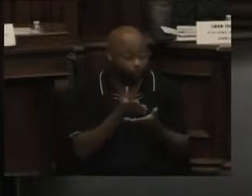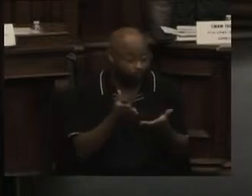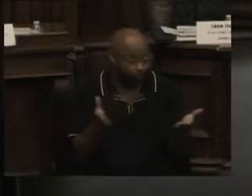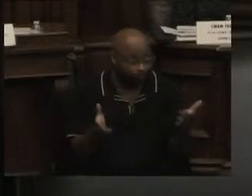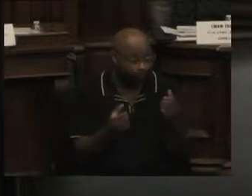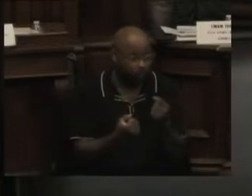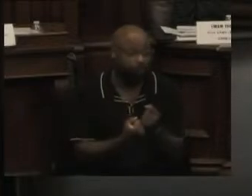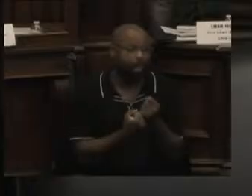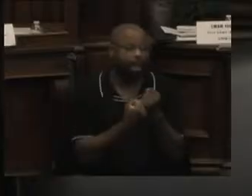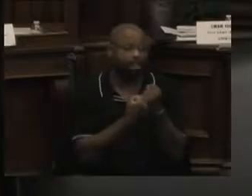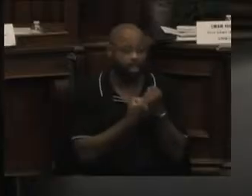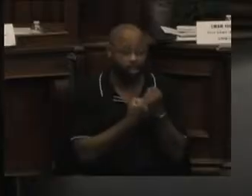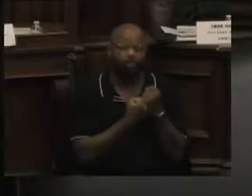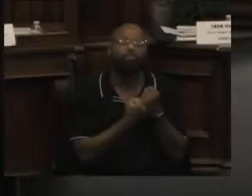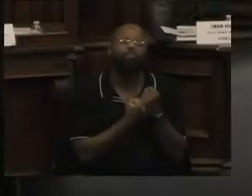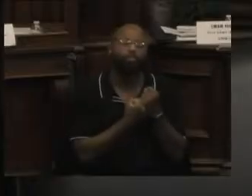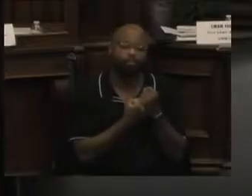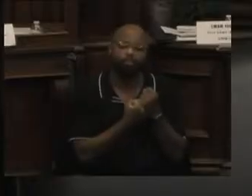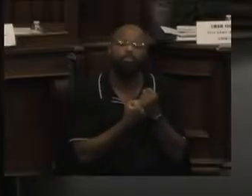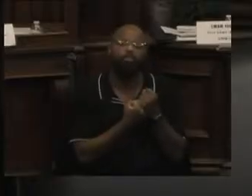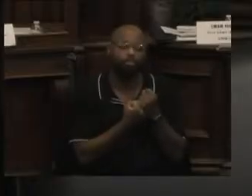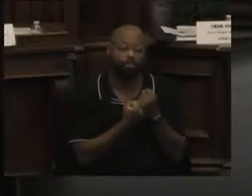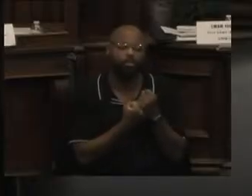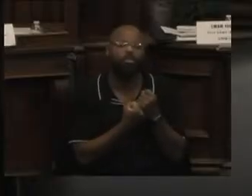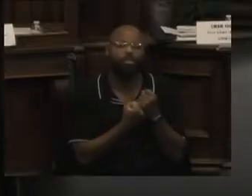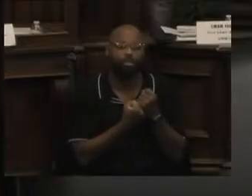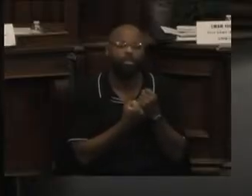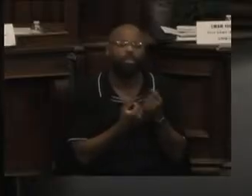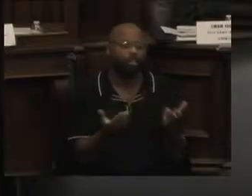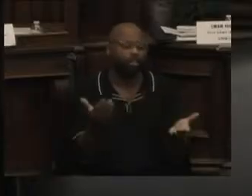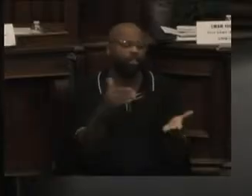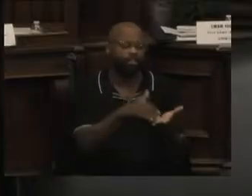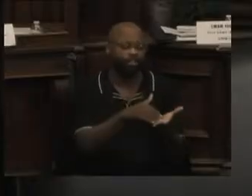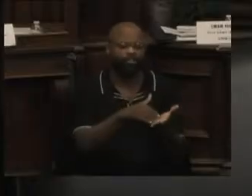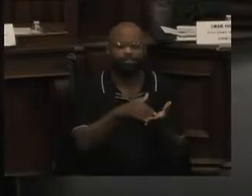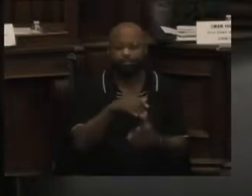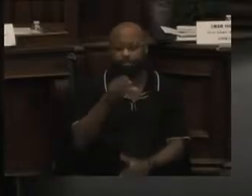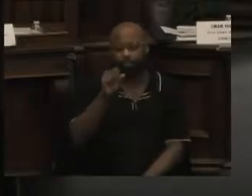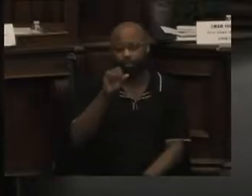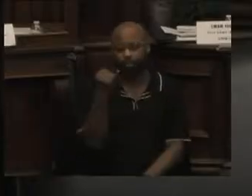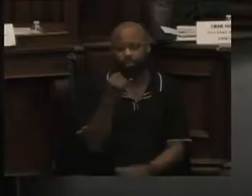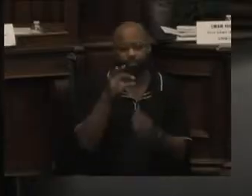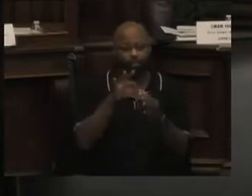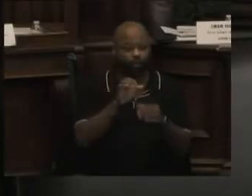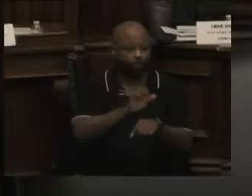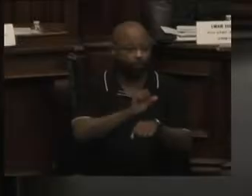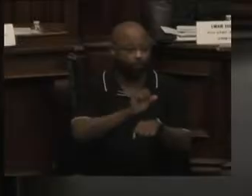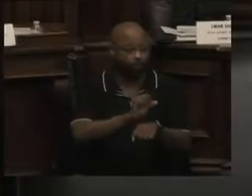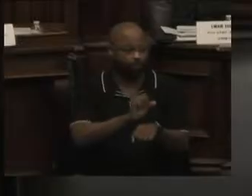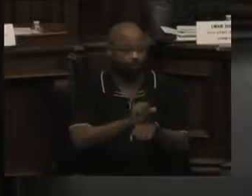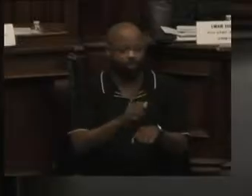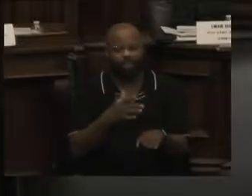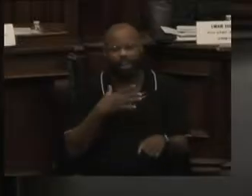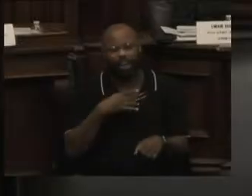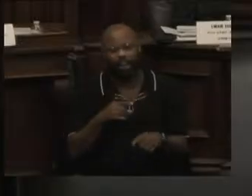be happy to answer the questions. But we do need you